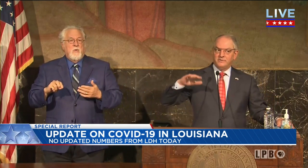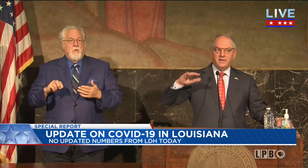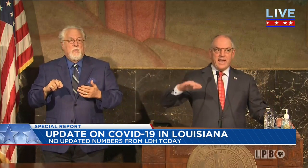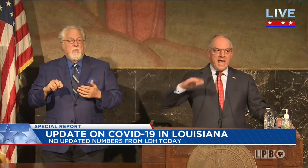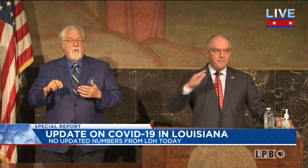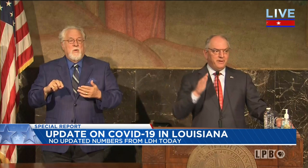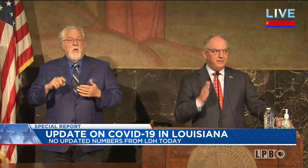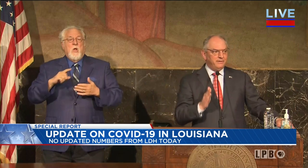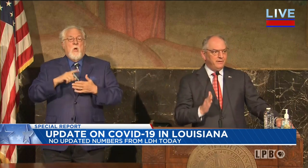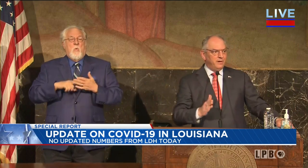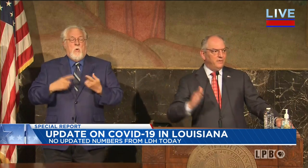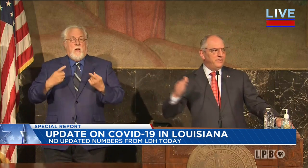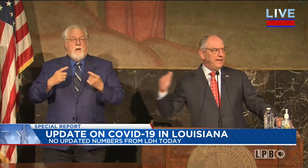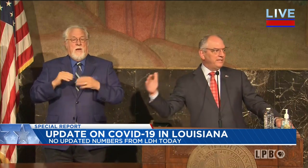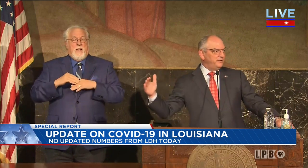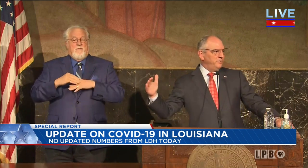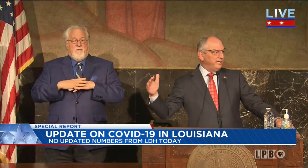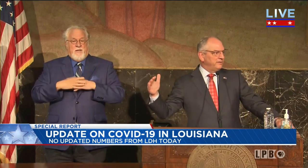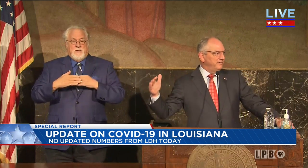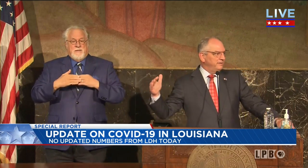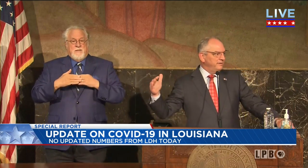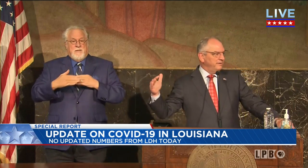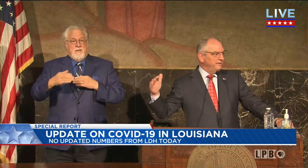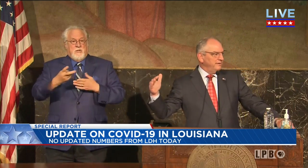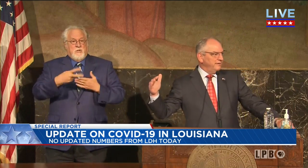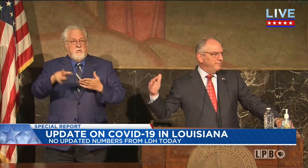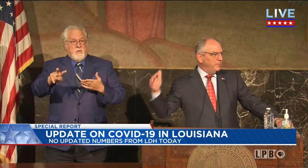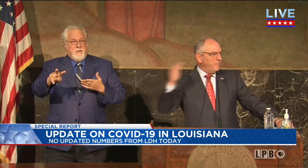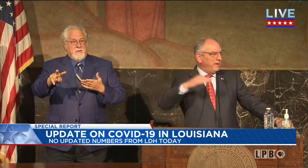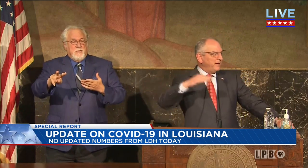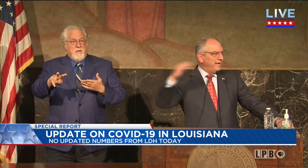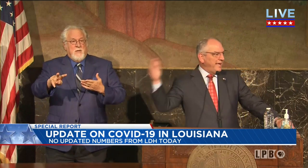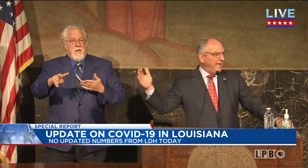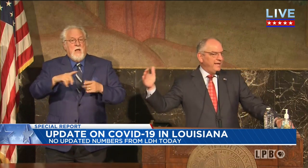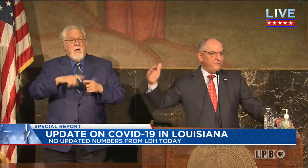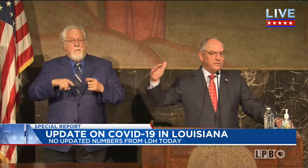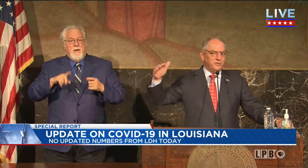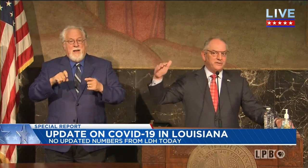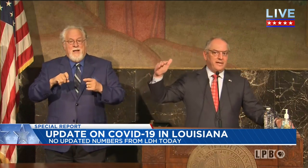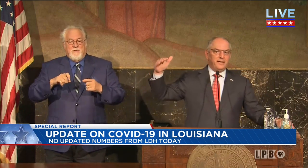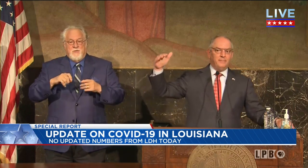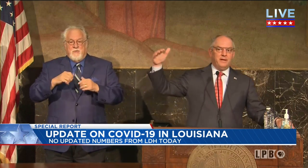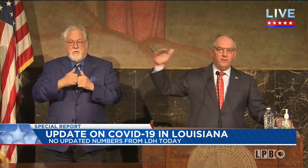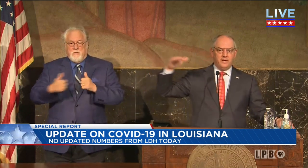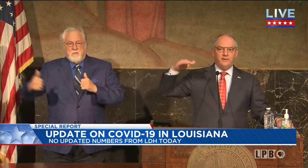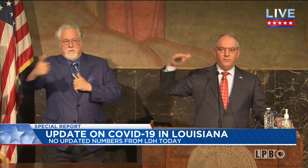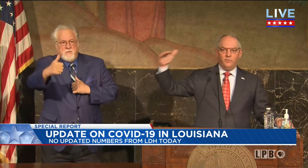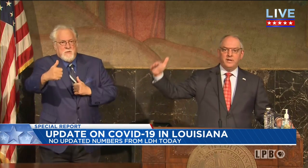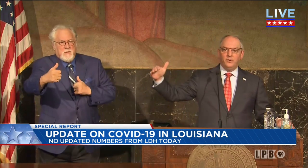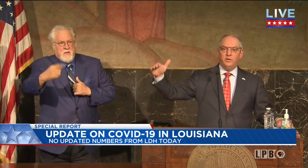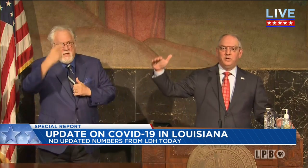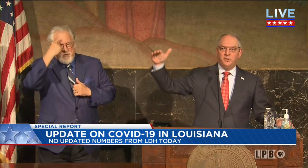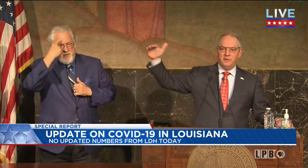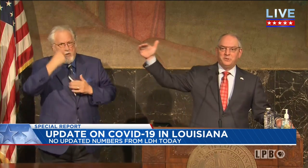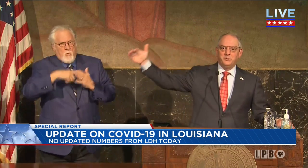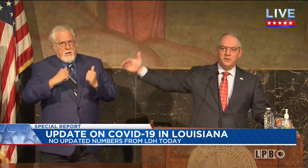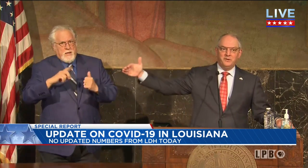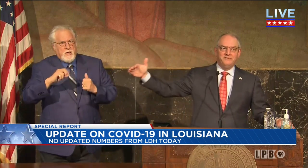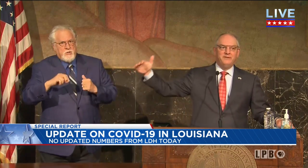AND SO THEIR LITERALLY IS NOT VERY MUCH AT ALL THAT WE CAN DO THAT'S GOING TO AFFECT